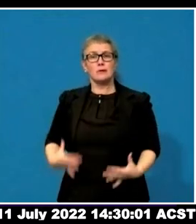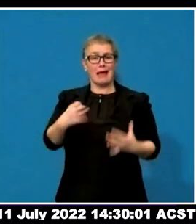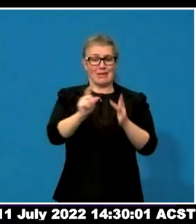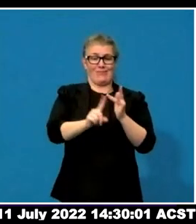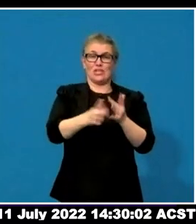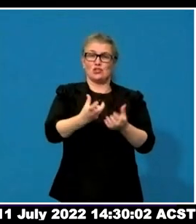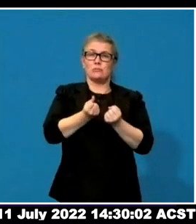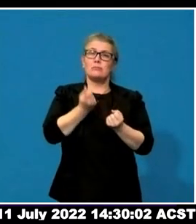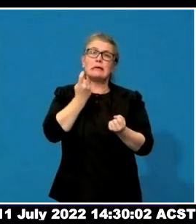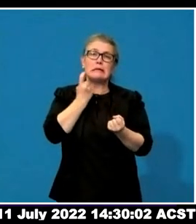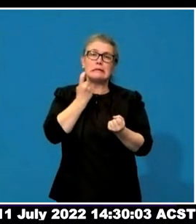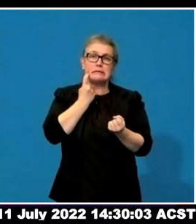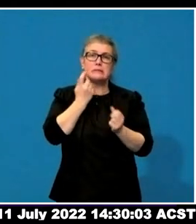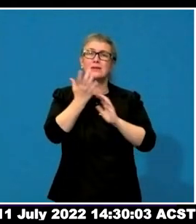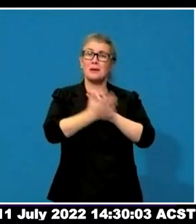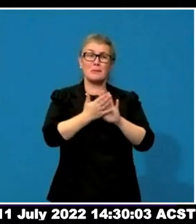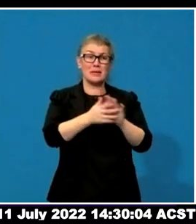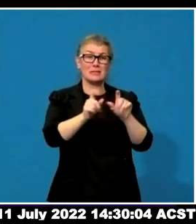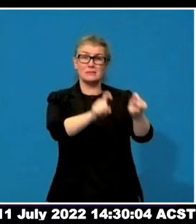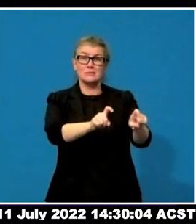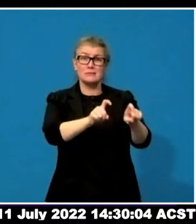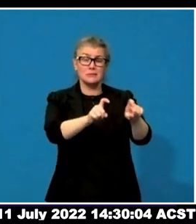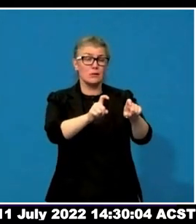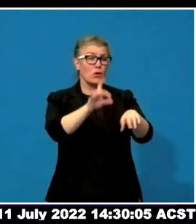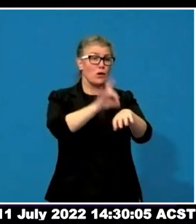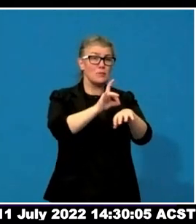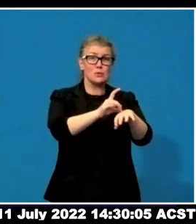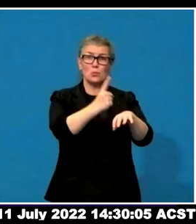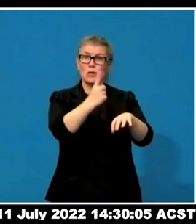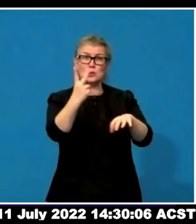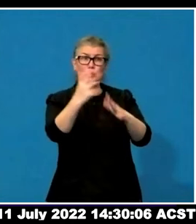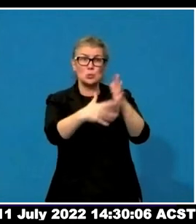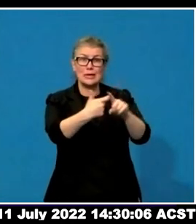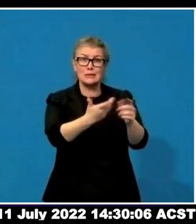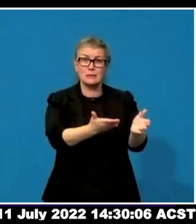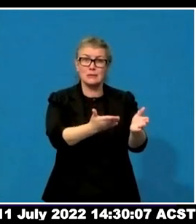And so, therefore, he would be in hospital for one to two weeks and then consuming those